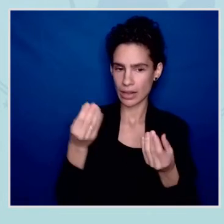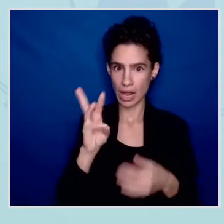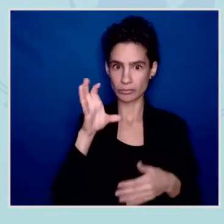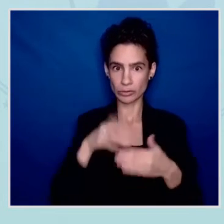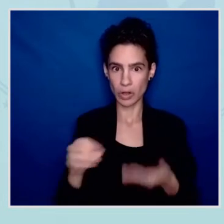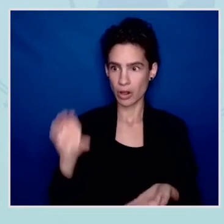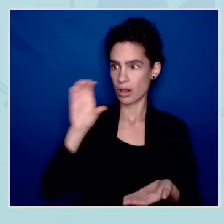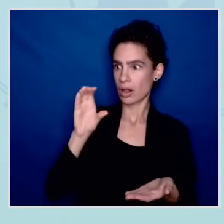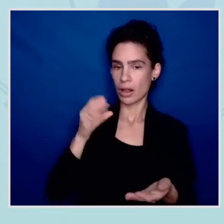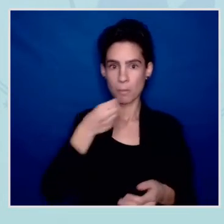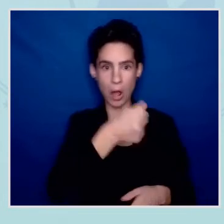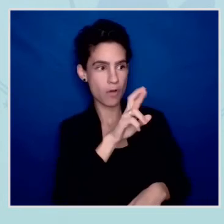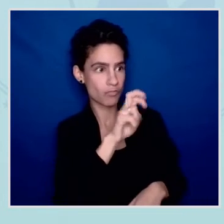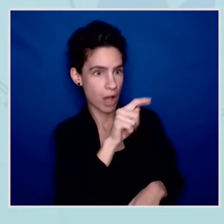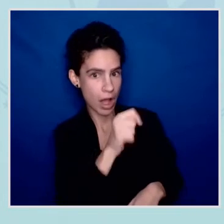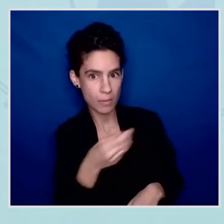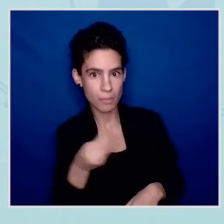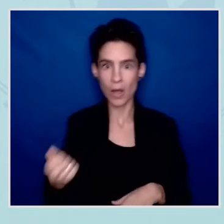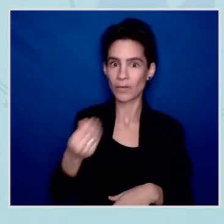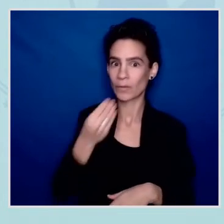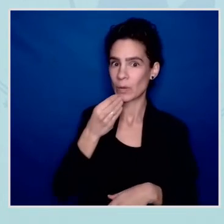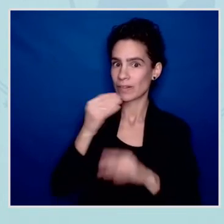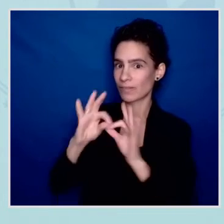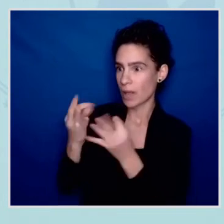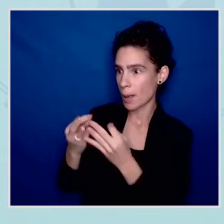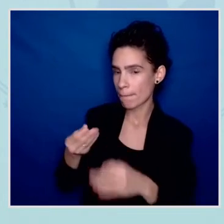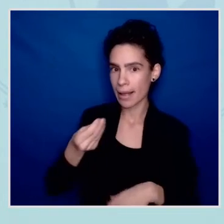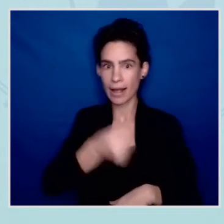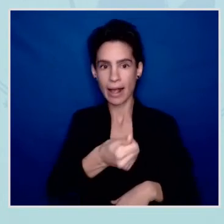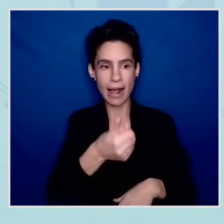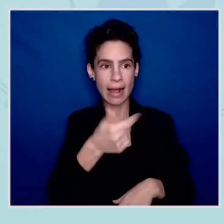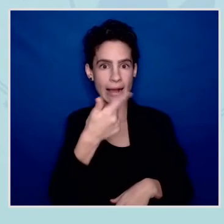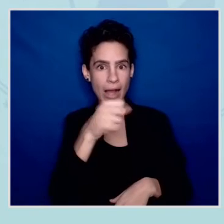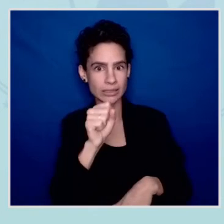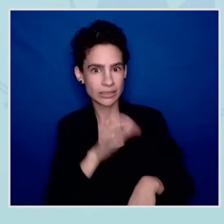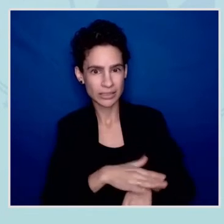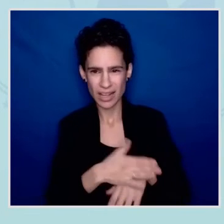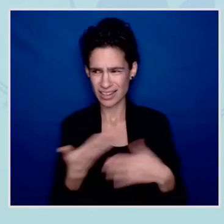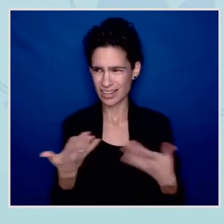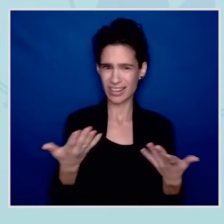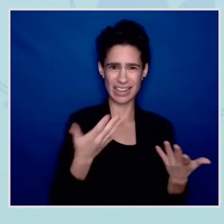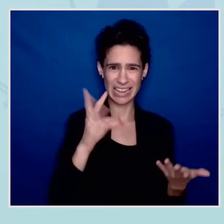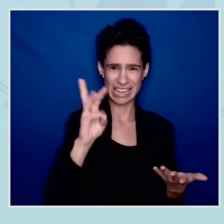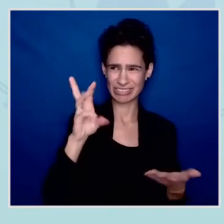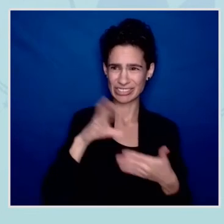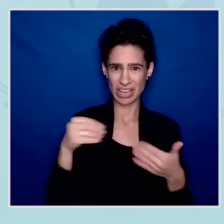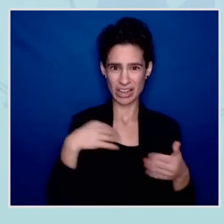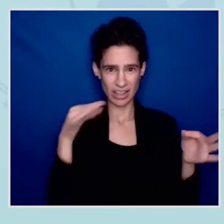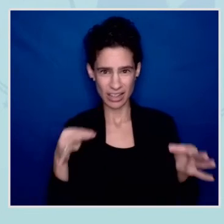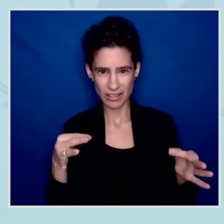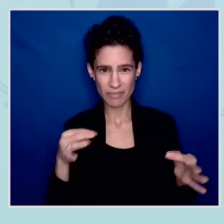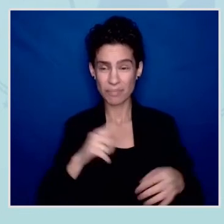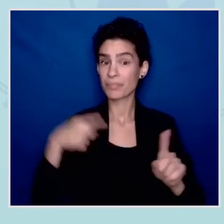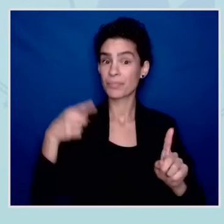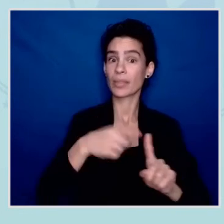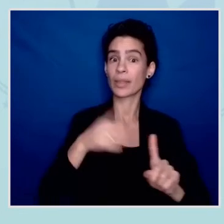$2000 IN RELIEF, $600 IS SIMPLY